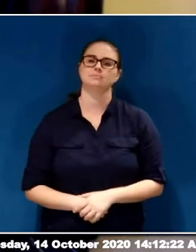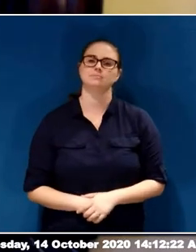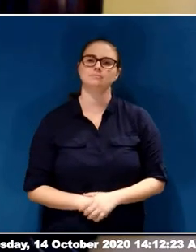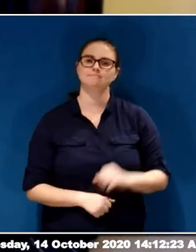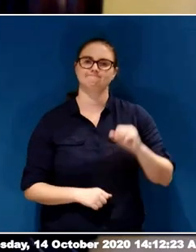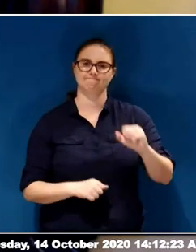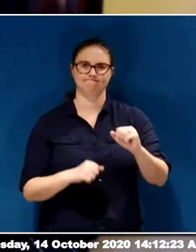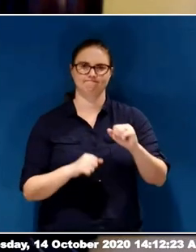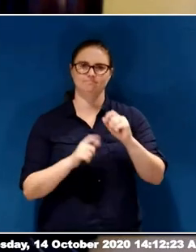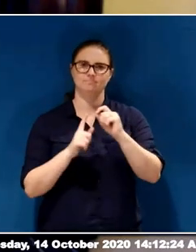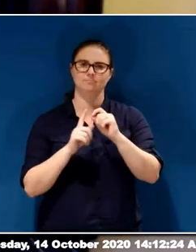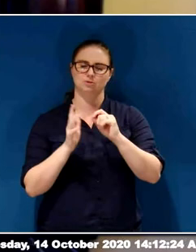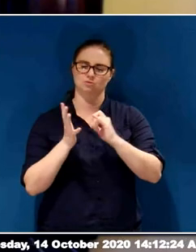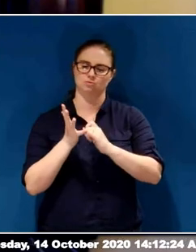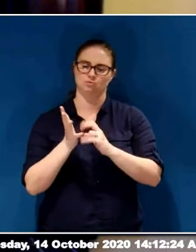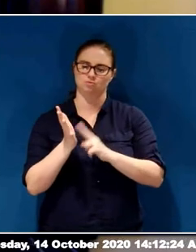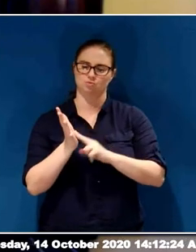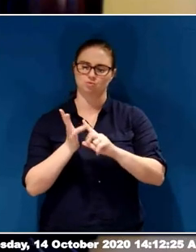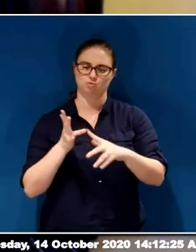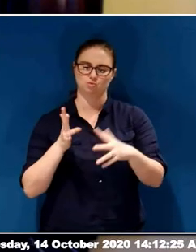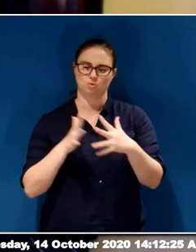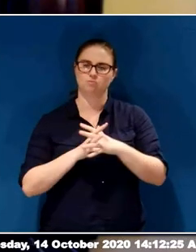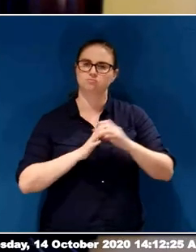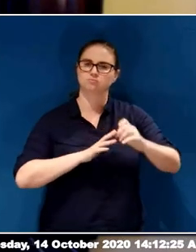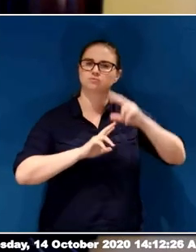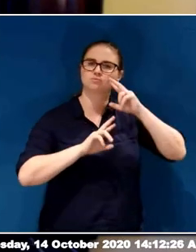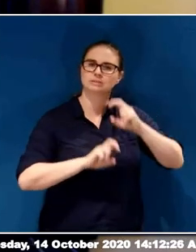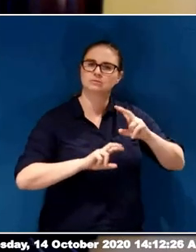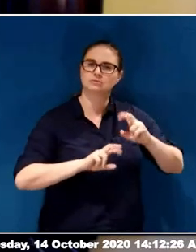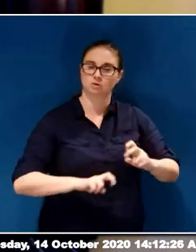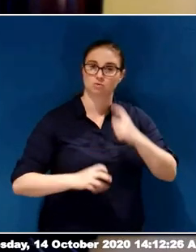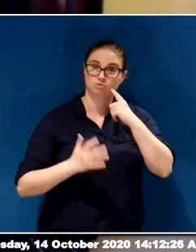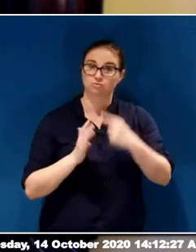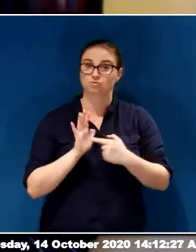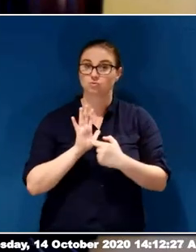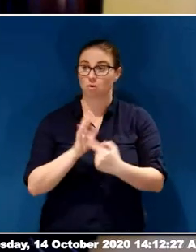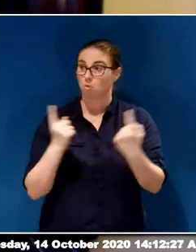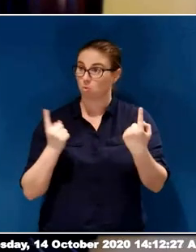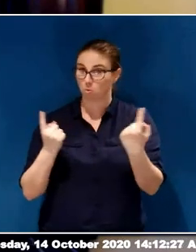are those most likely to have difficulty learning to read, are over-represented